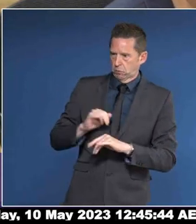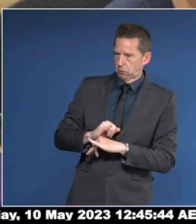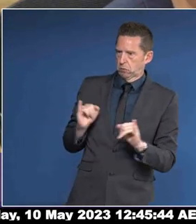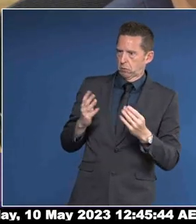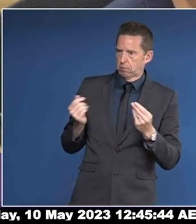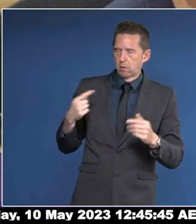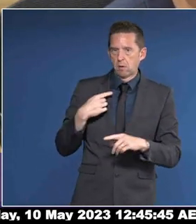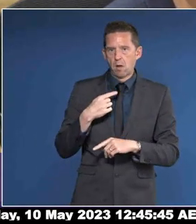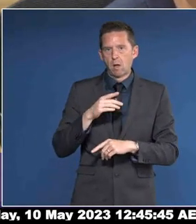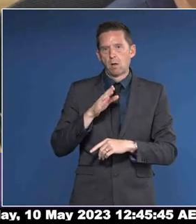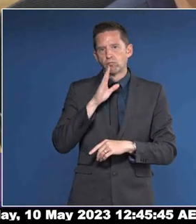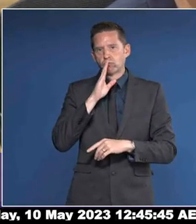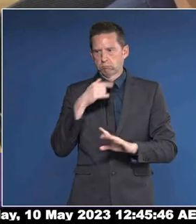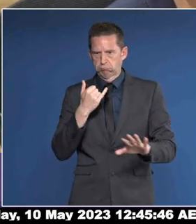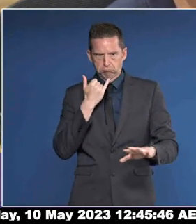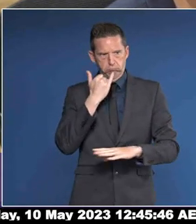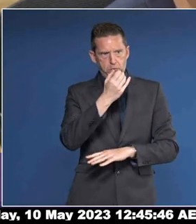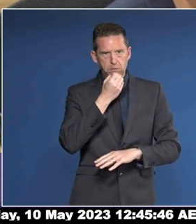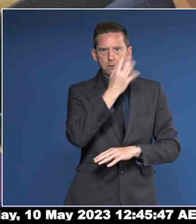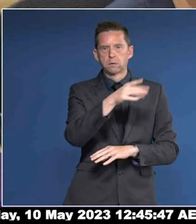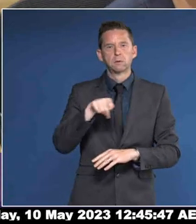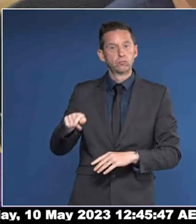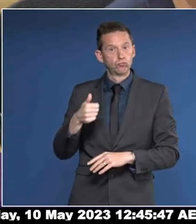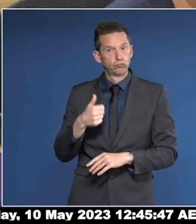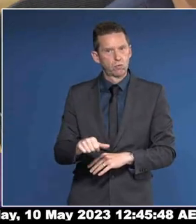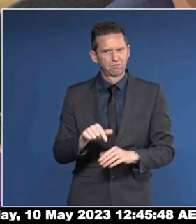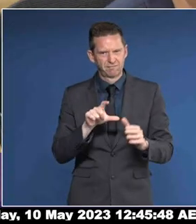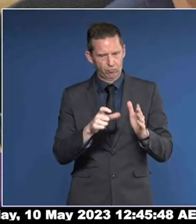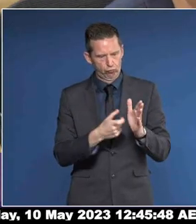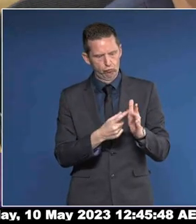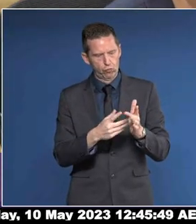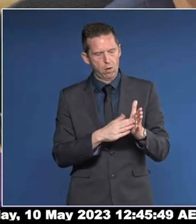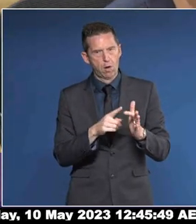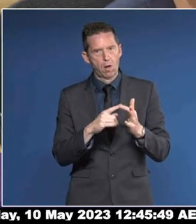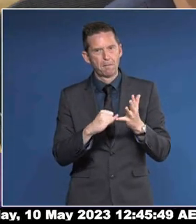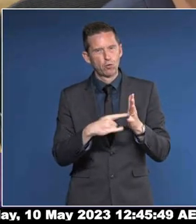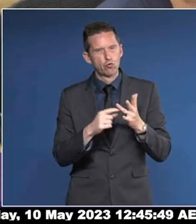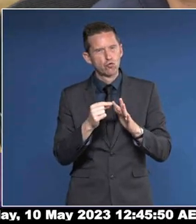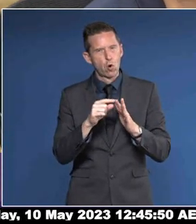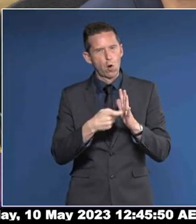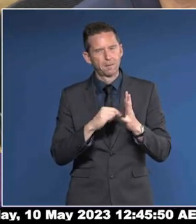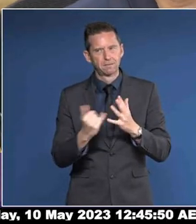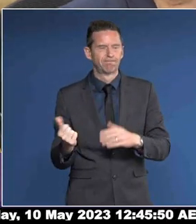something that they may see or witness; is that right? Correct. MS EASTMAN: And no doubt Queensland Police take very seriously a